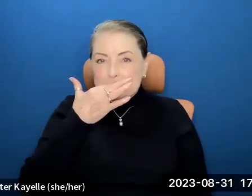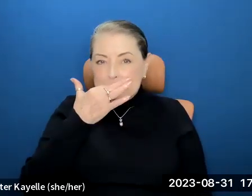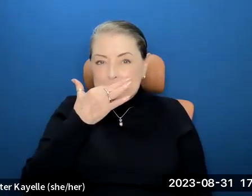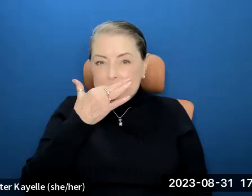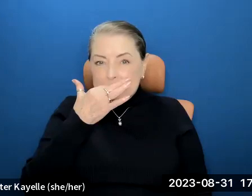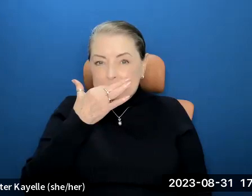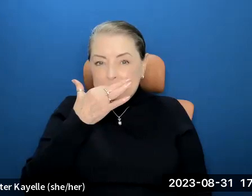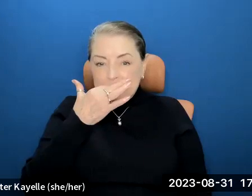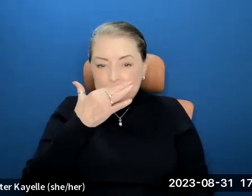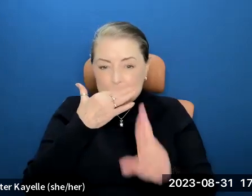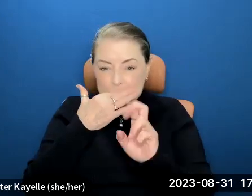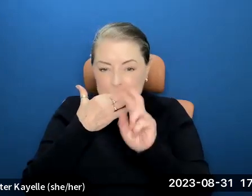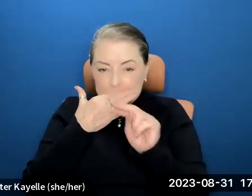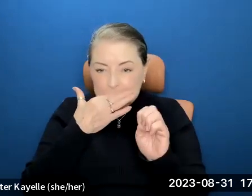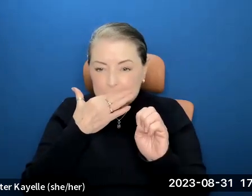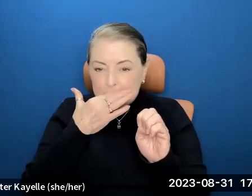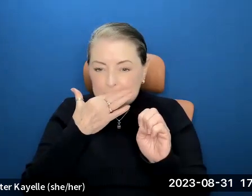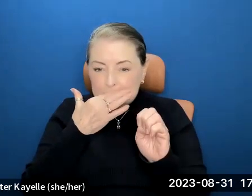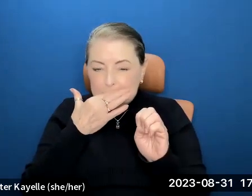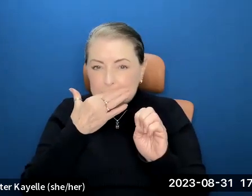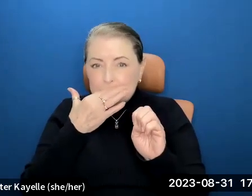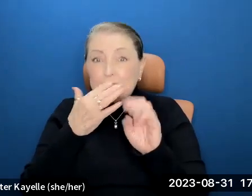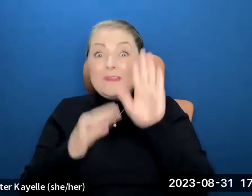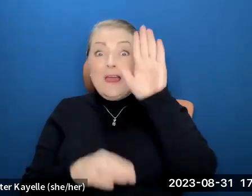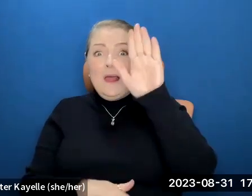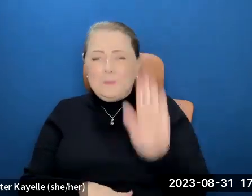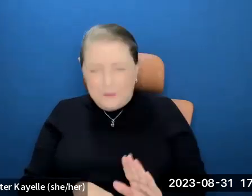and Oh Renee your hand just went down did you